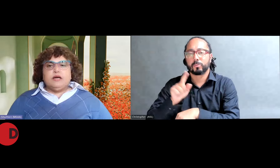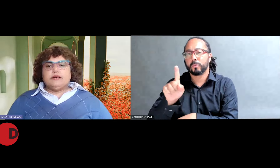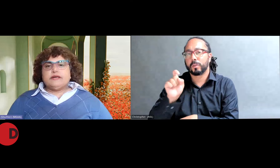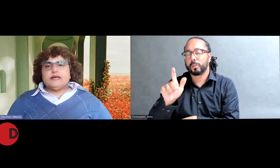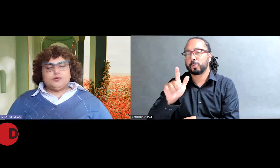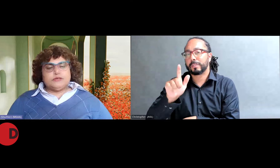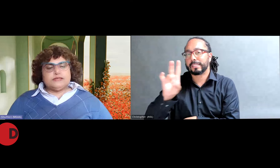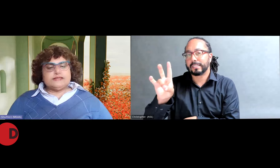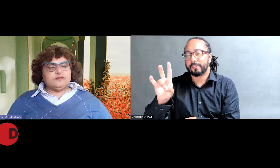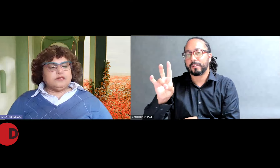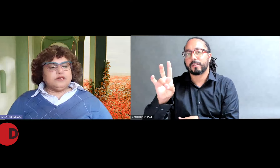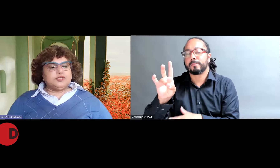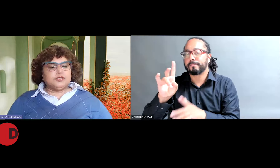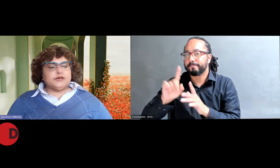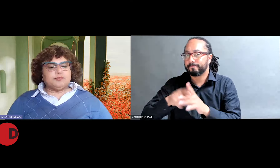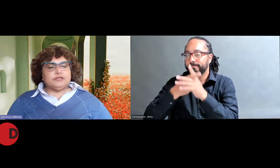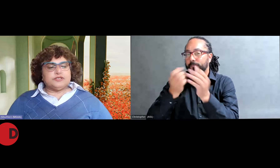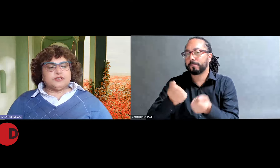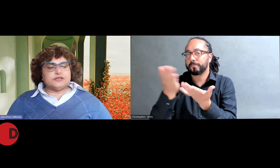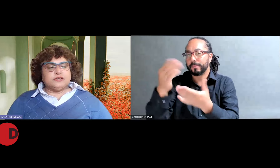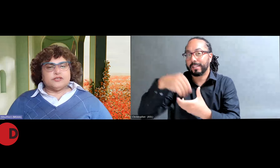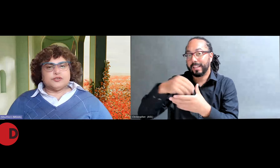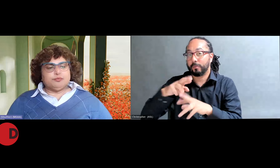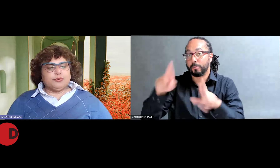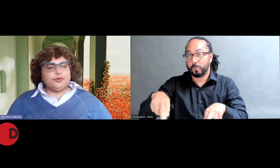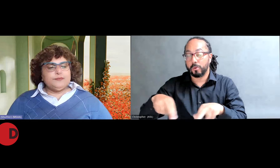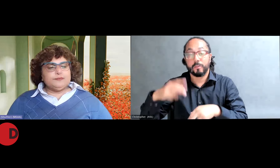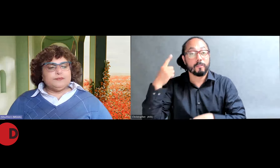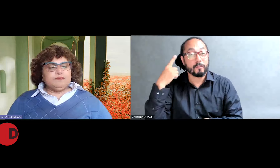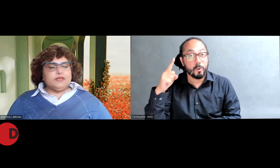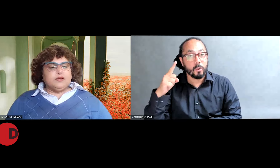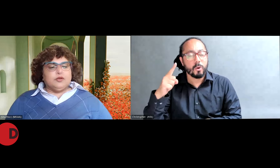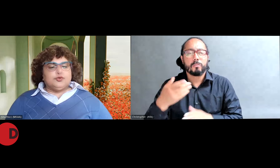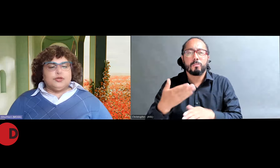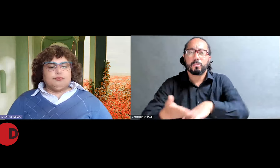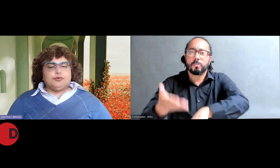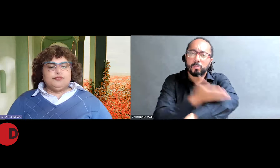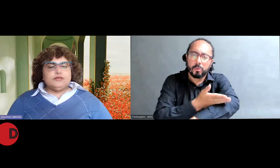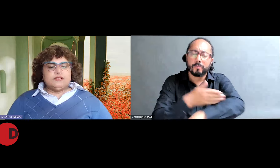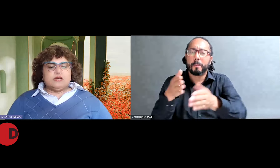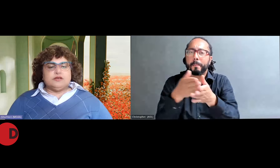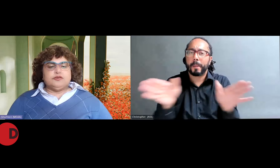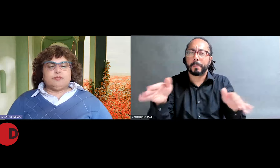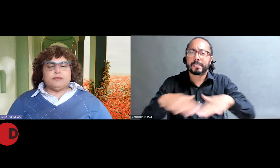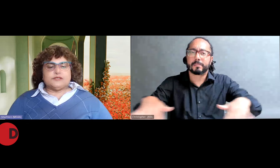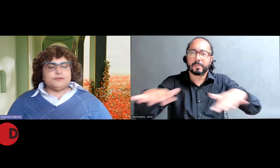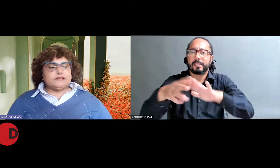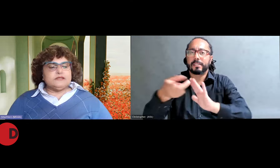127 initial recommendations in its report, aiming to make improvements